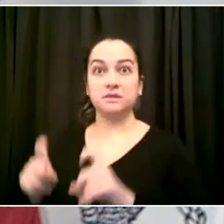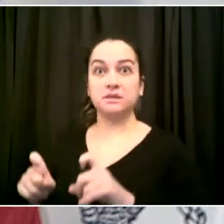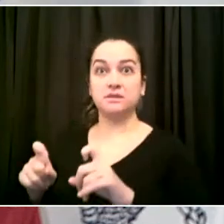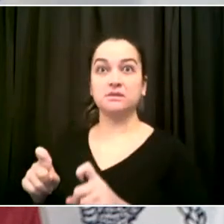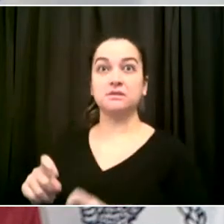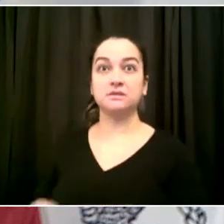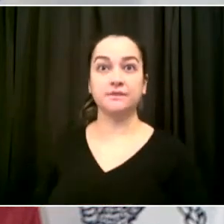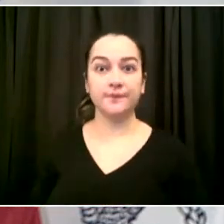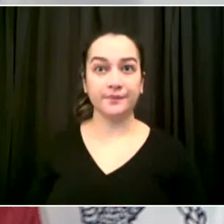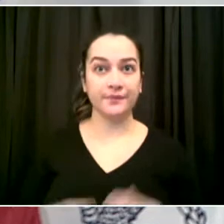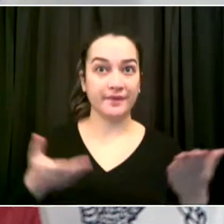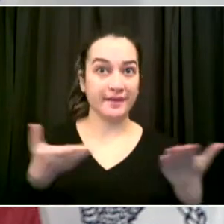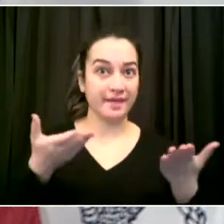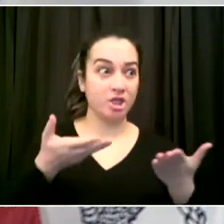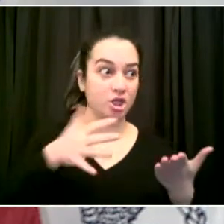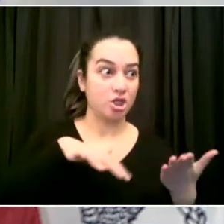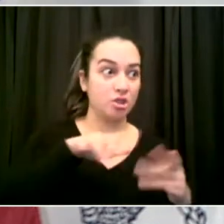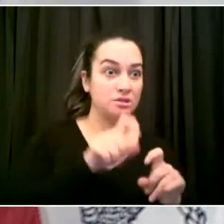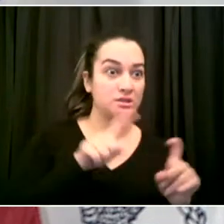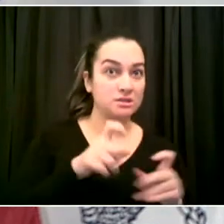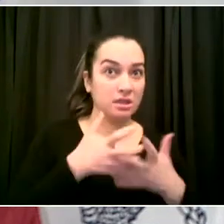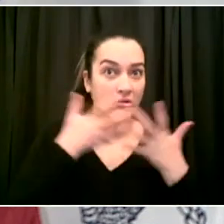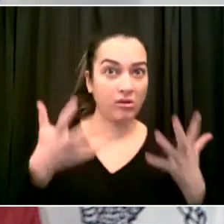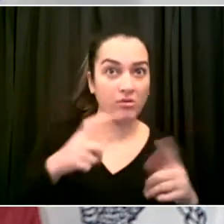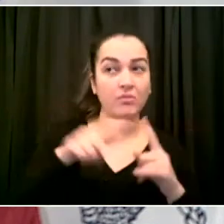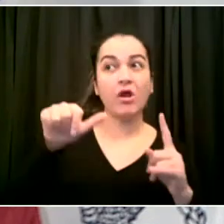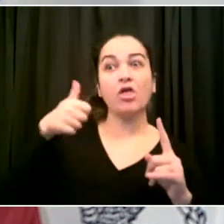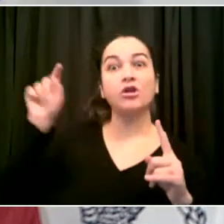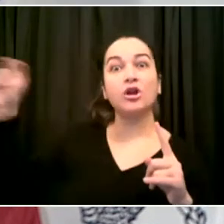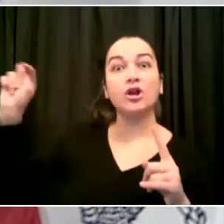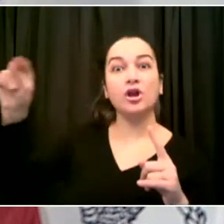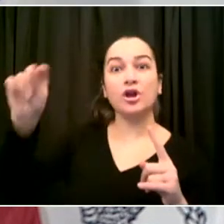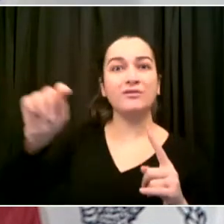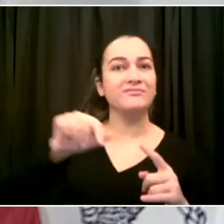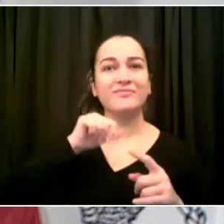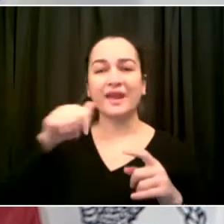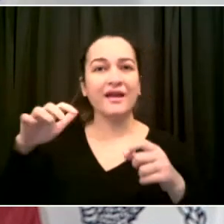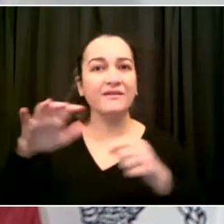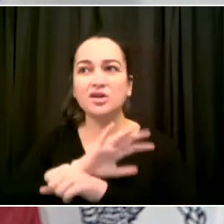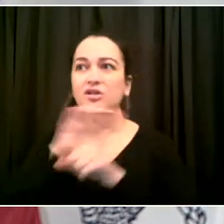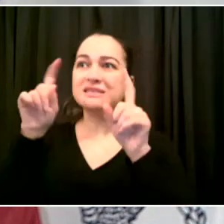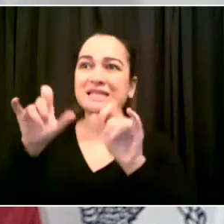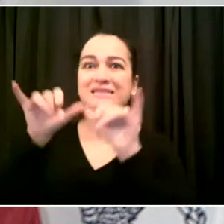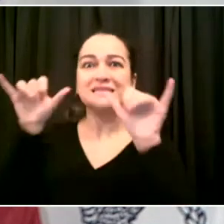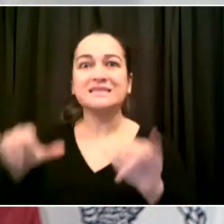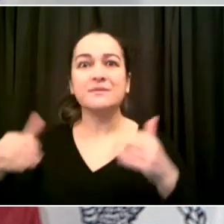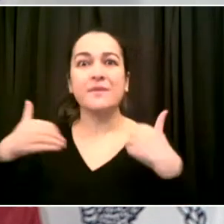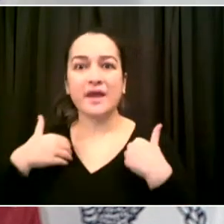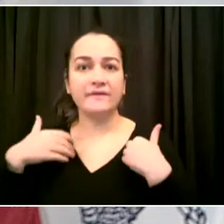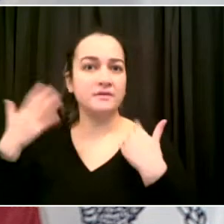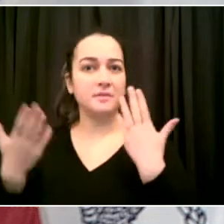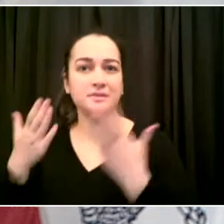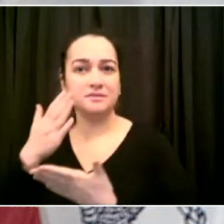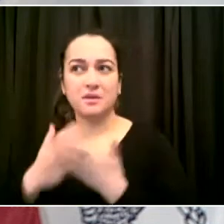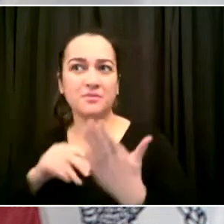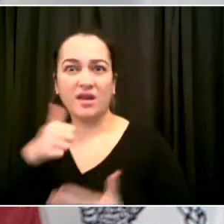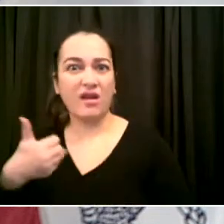JUST NOT AS MUCH TESTING GOING ON. WE BELIEVE IN A LOT OF TESSINTG G AND TRANSPARENNCY BB UTTHTHT AMM AY SESE TEMO O ESPRENE